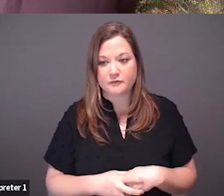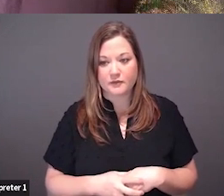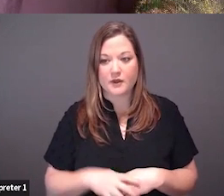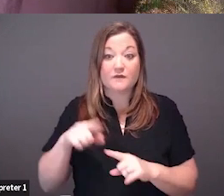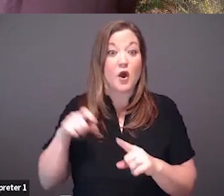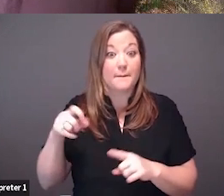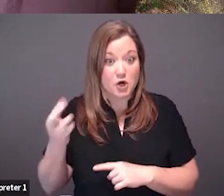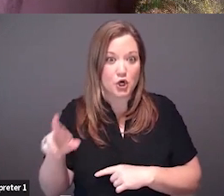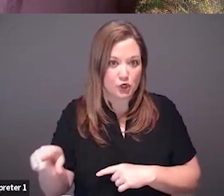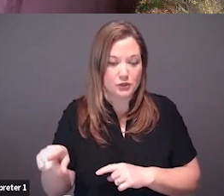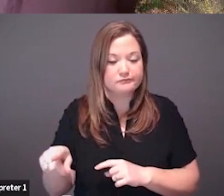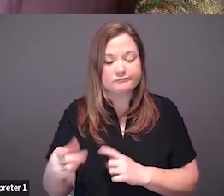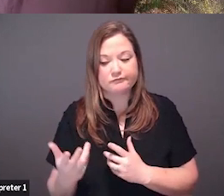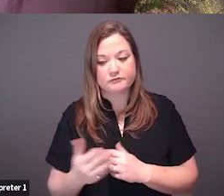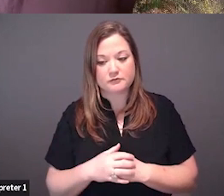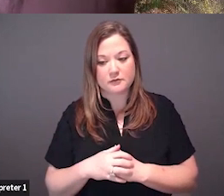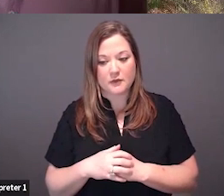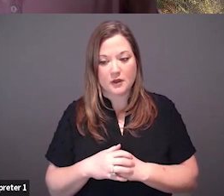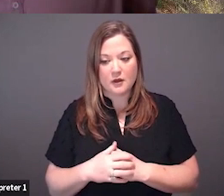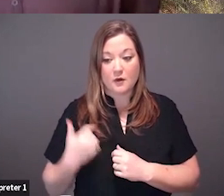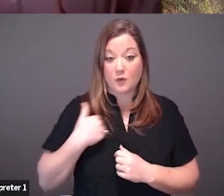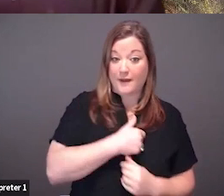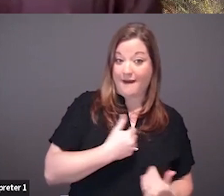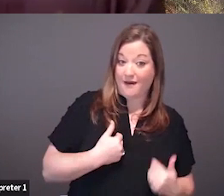It was slightly off-topic,